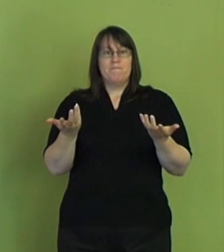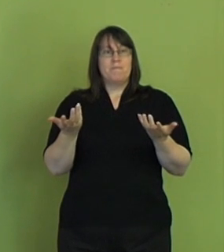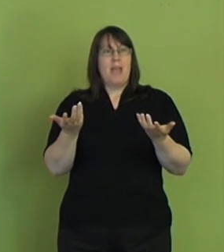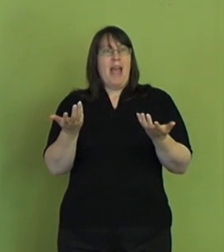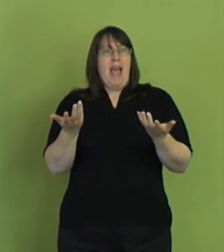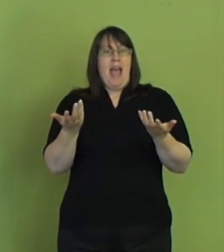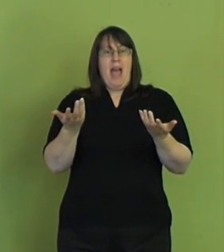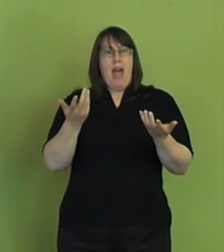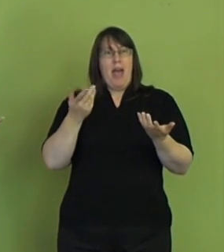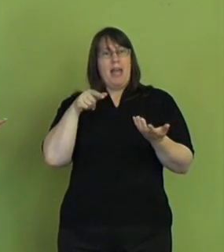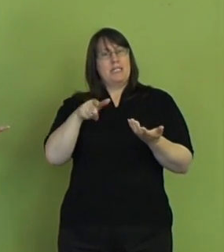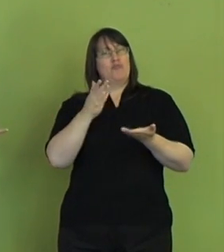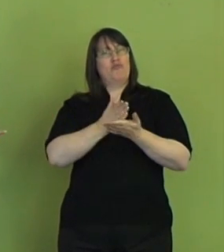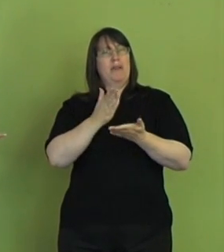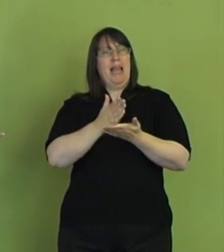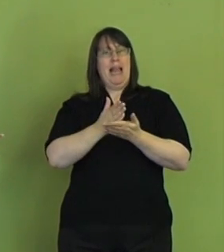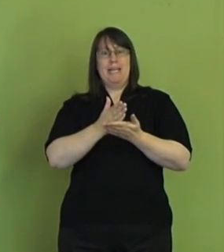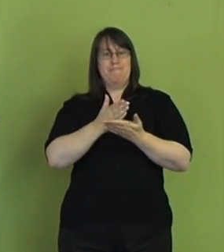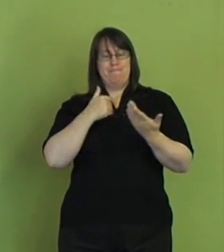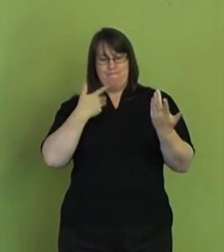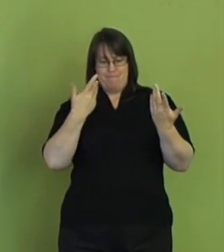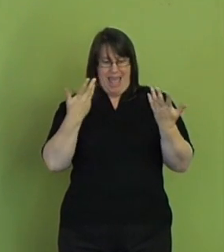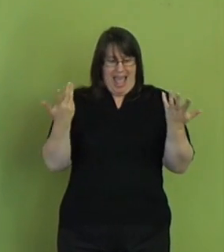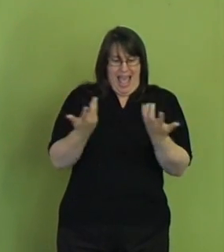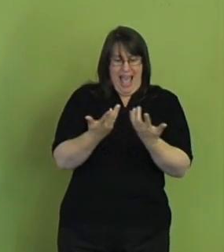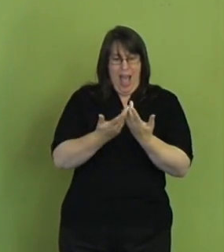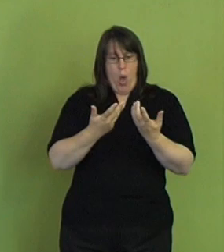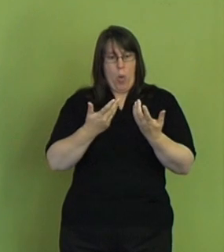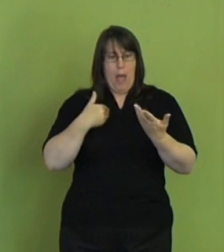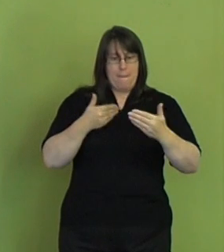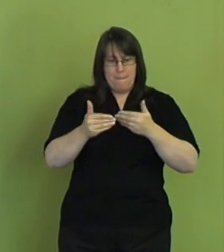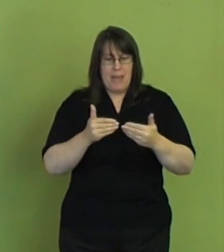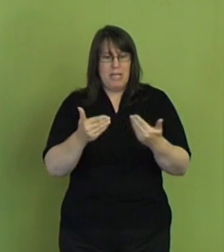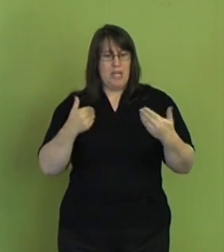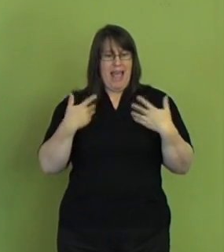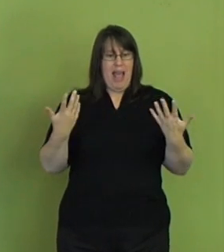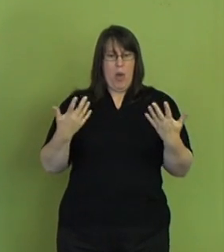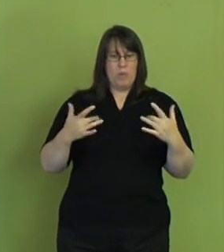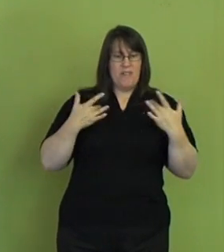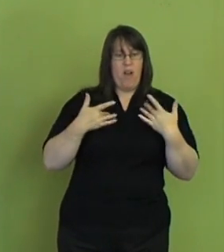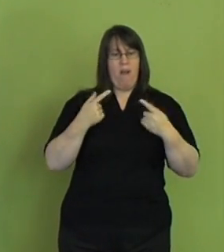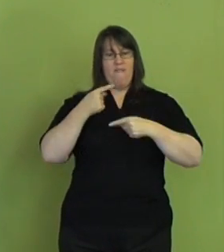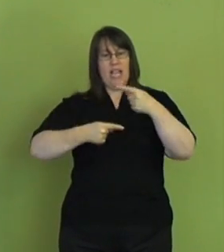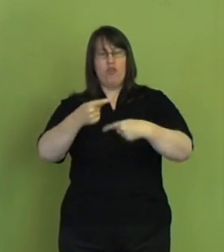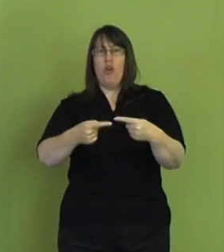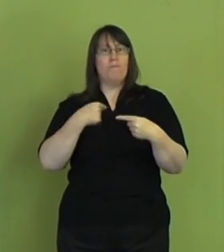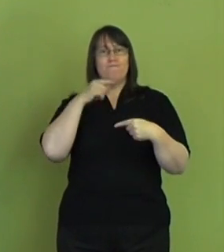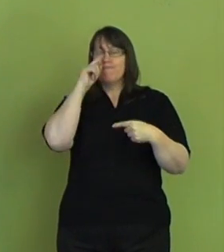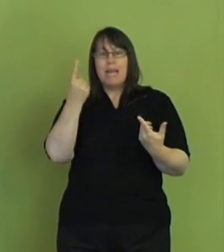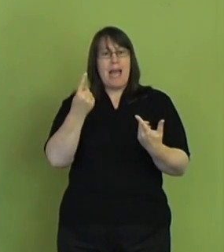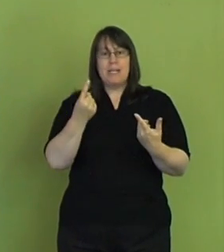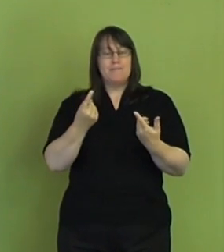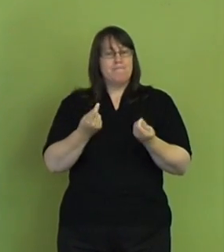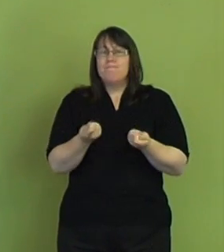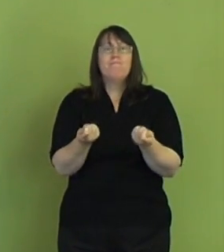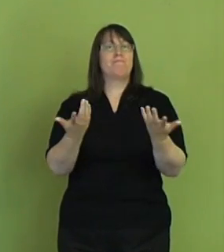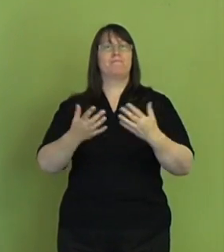with something they often don't have the skills or are equipped to cope with.